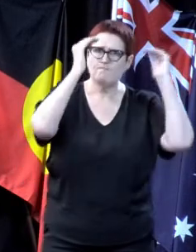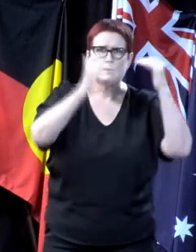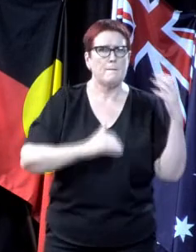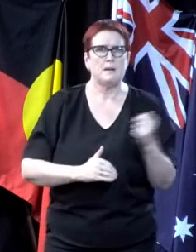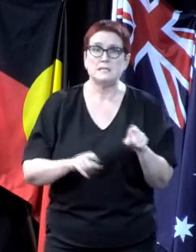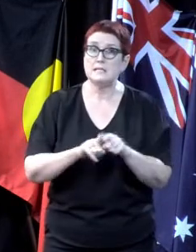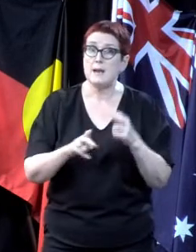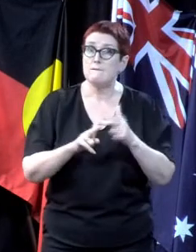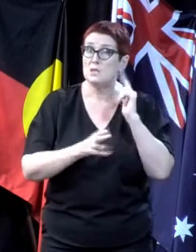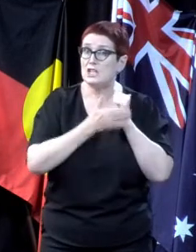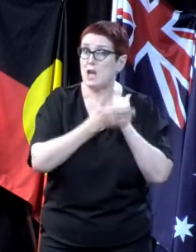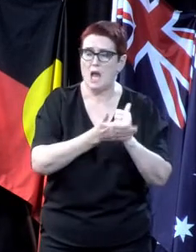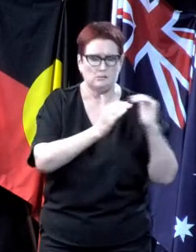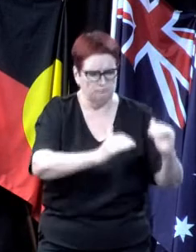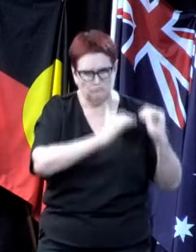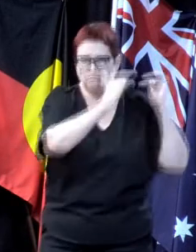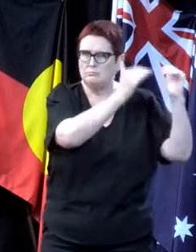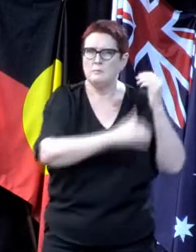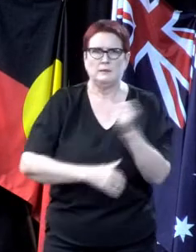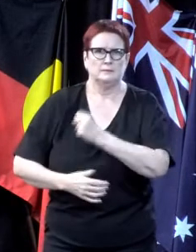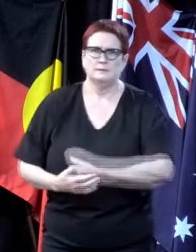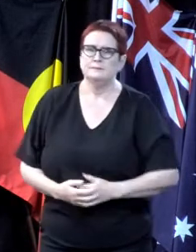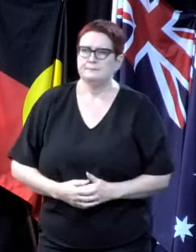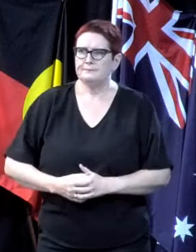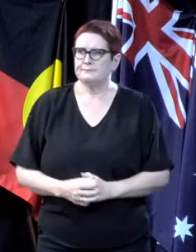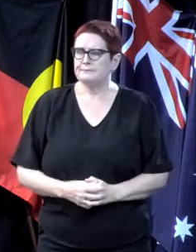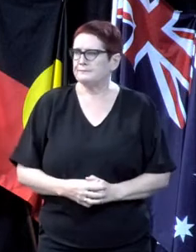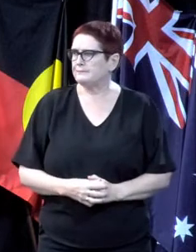Ms Fenoglio? Can I just add to that too, it also has a flow-on effect with